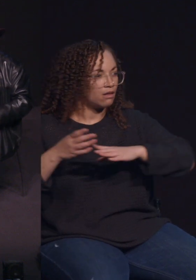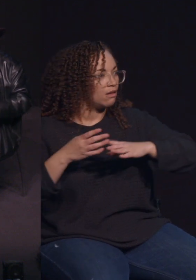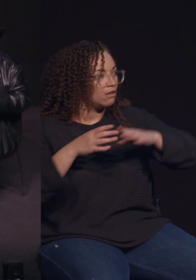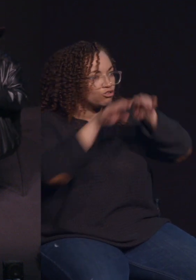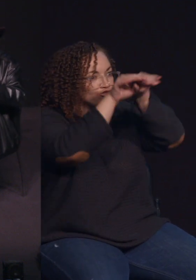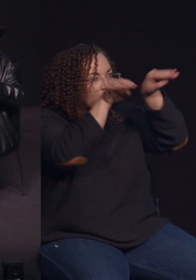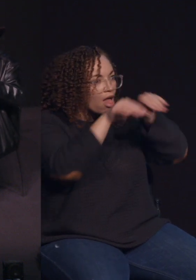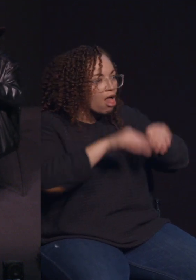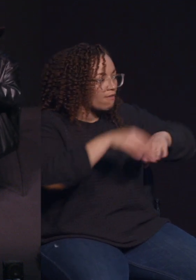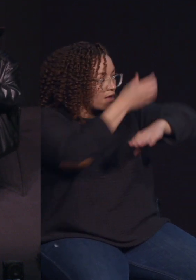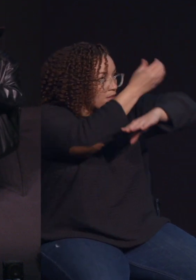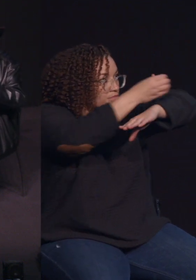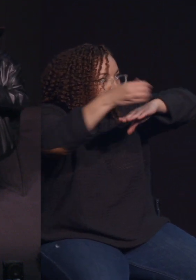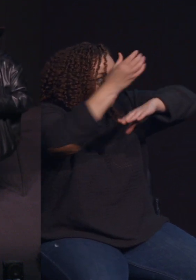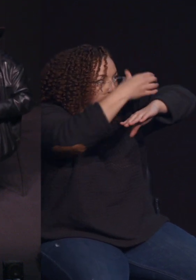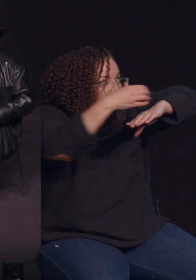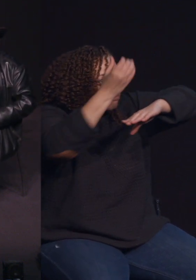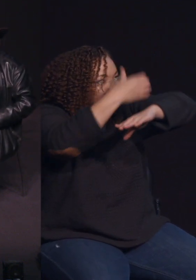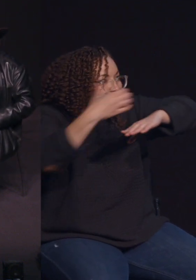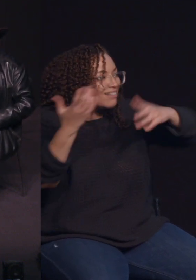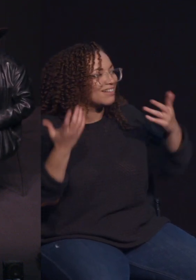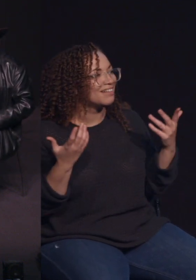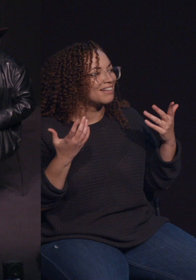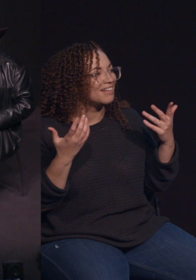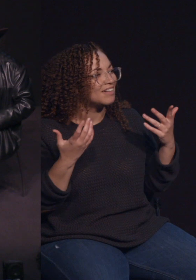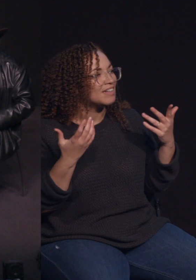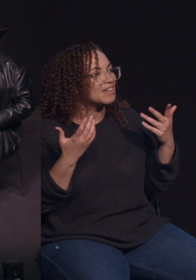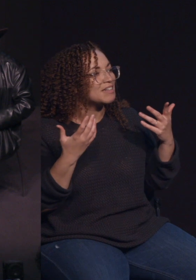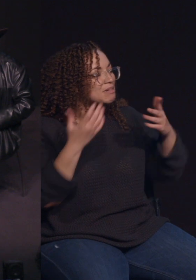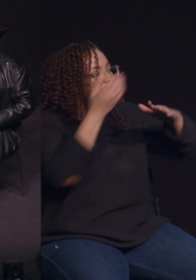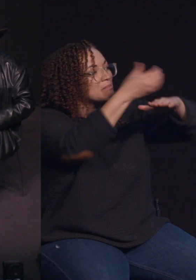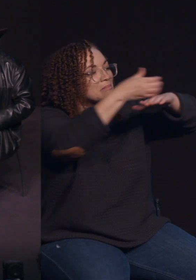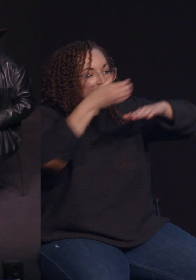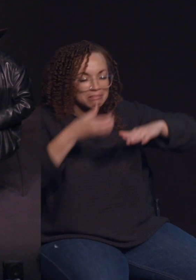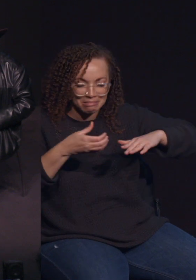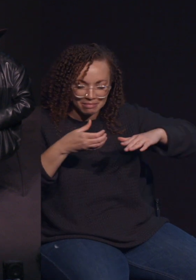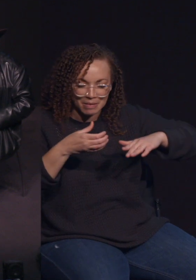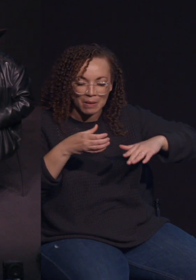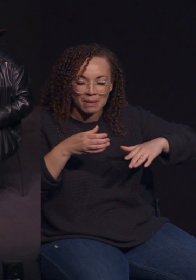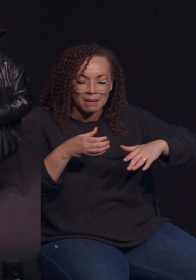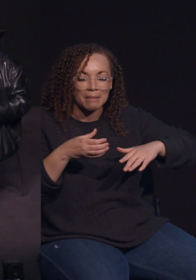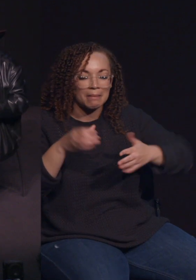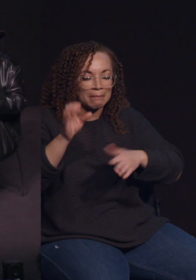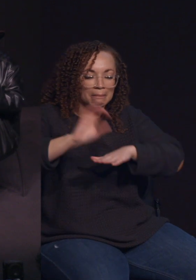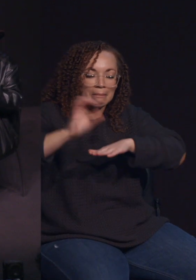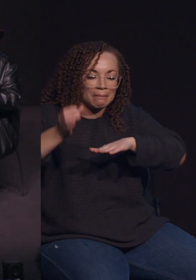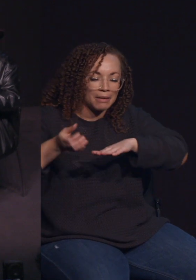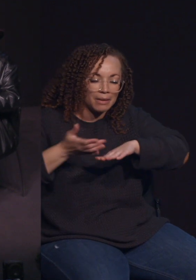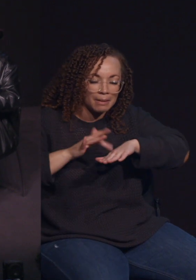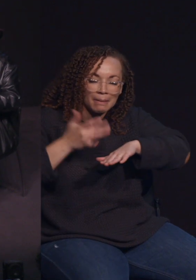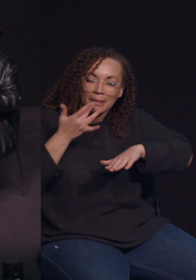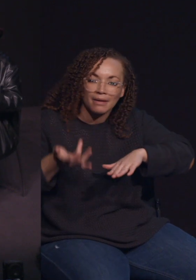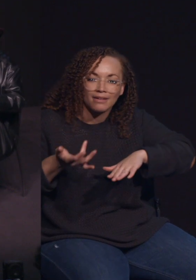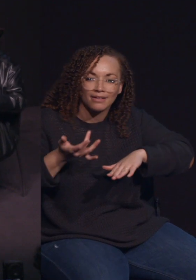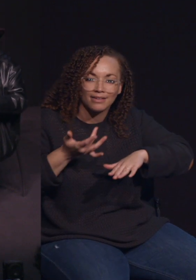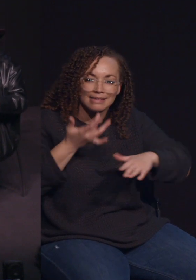You can take that spice and make shoe leather taste good. But also true is that it's like the medicine we take,